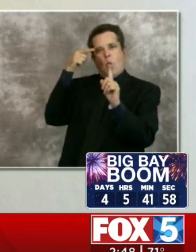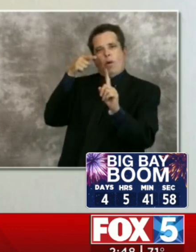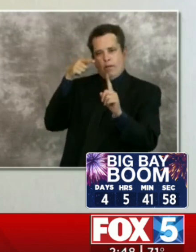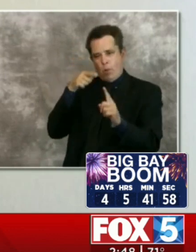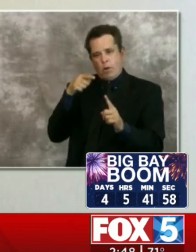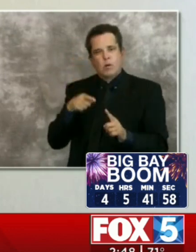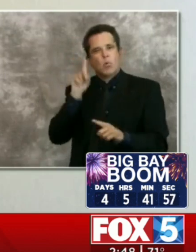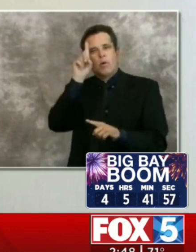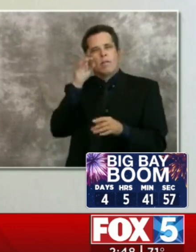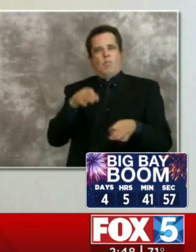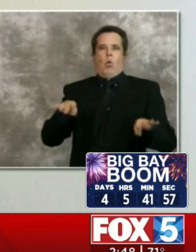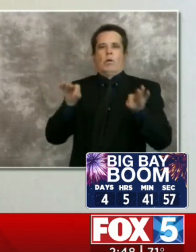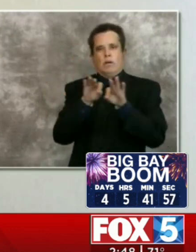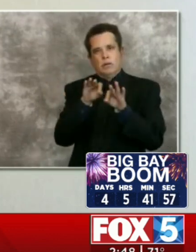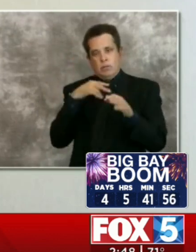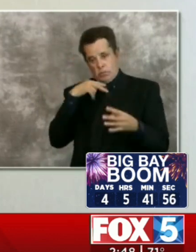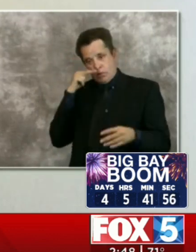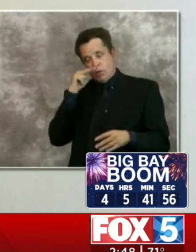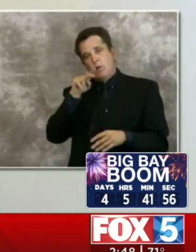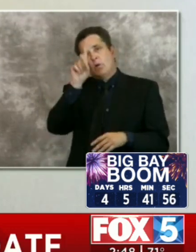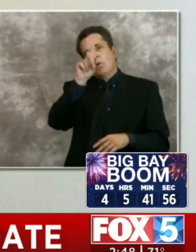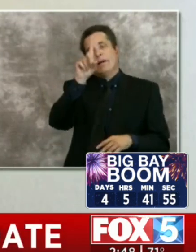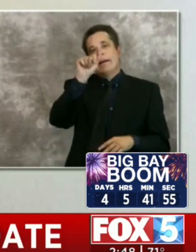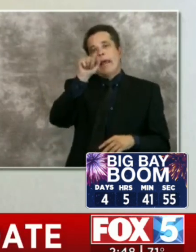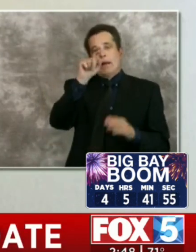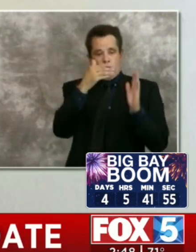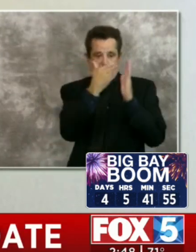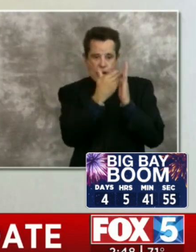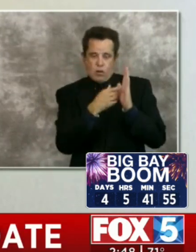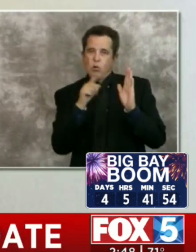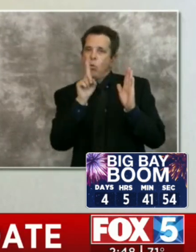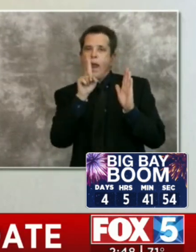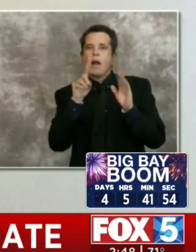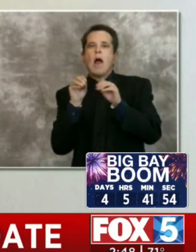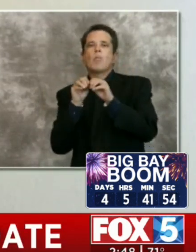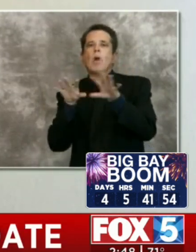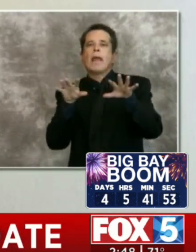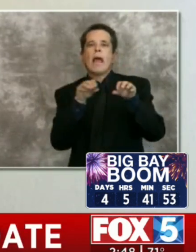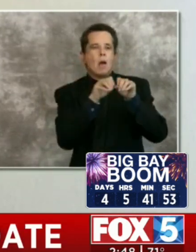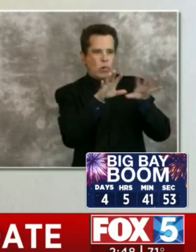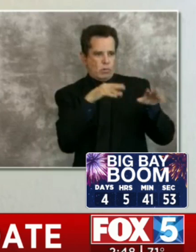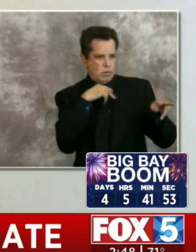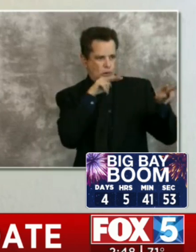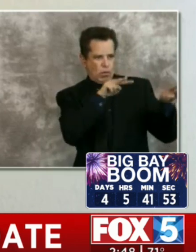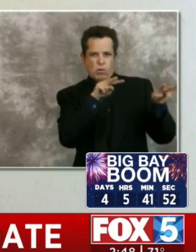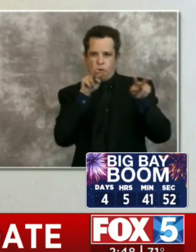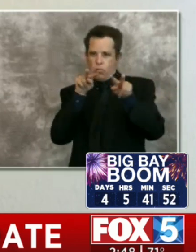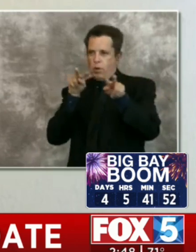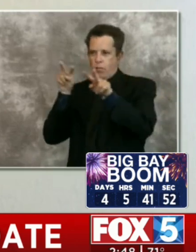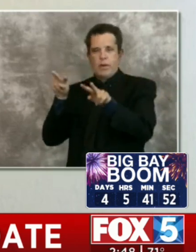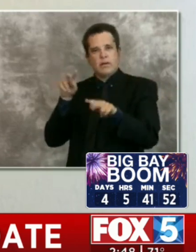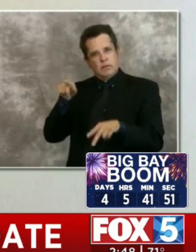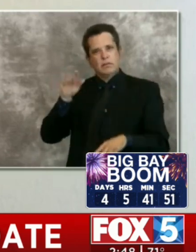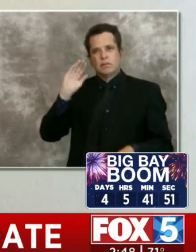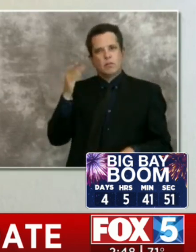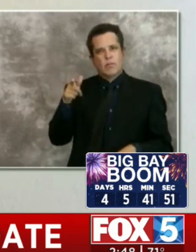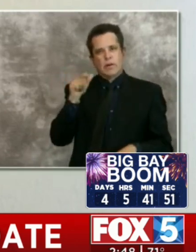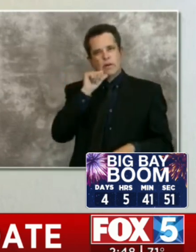BEARS REPEATING SOME POINTS. THAT WERE MADE YESTERDAY. AS HAS BEEN MENTIONED WHEN YOU LOOK AT THE GATED COMMUNITY